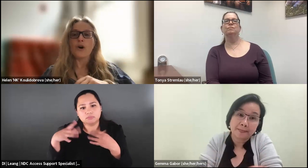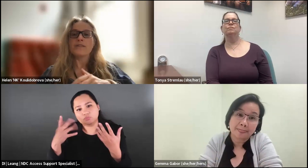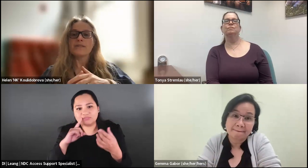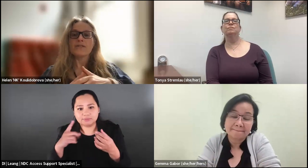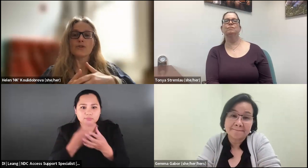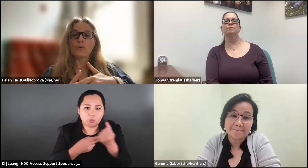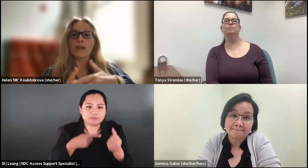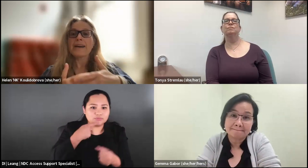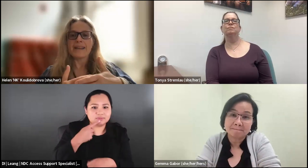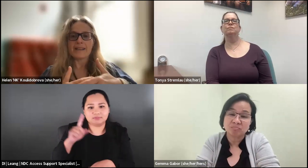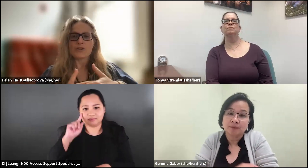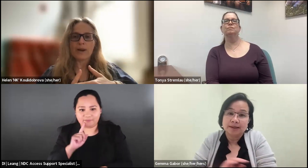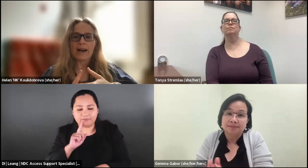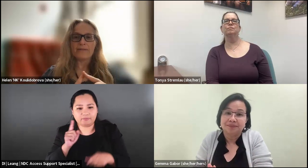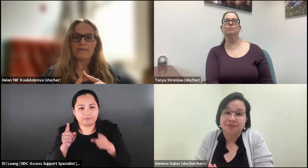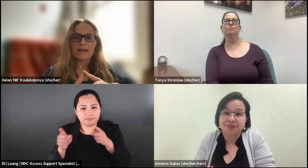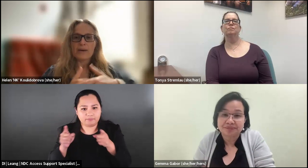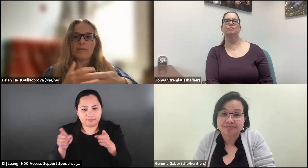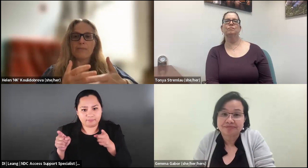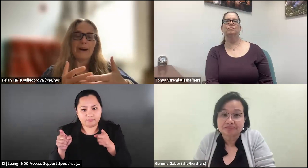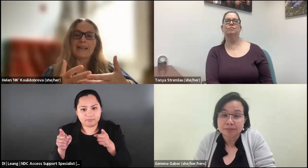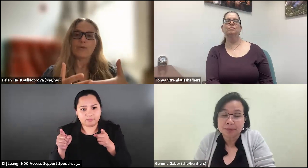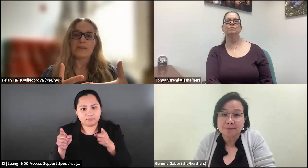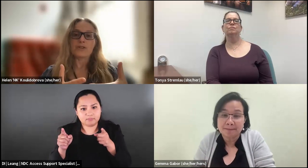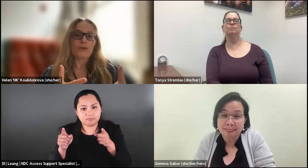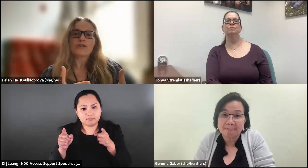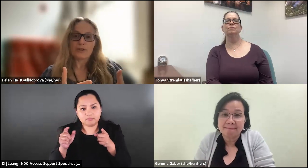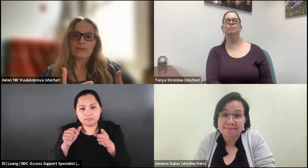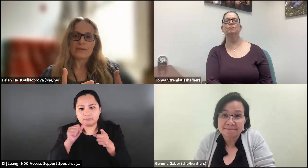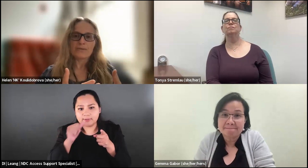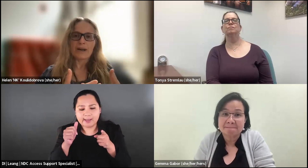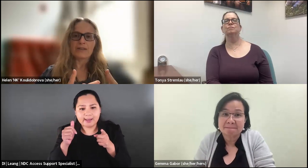are not so lucky to have bilingual instruction.